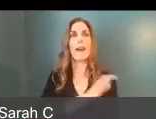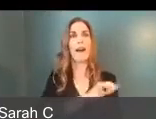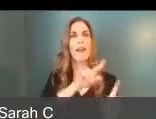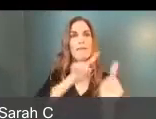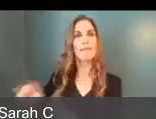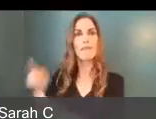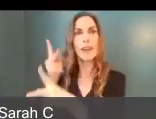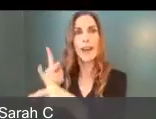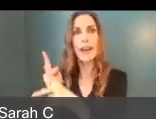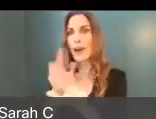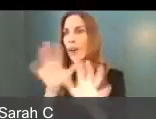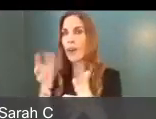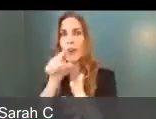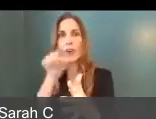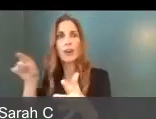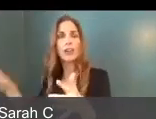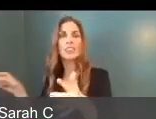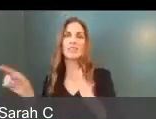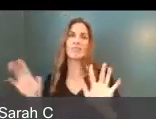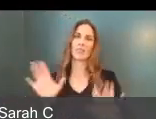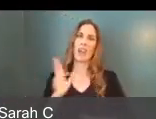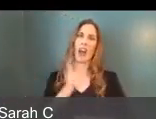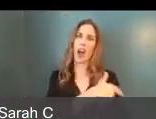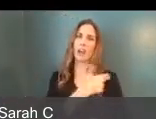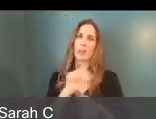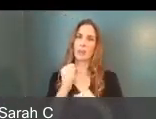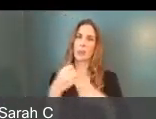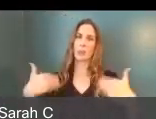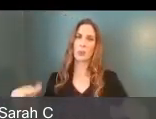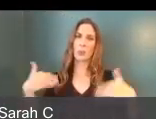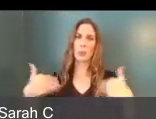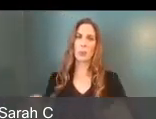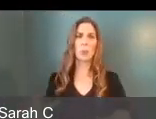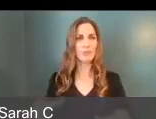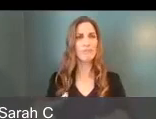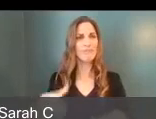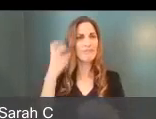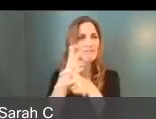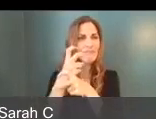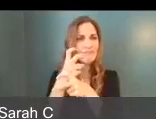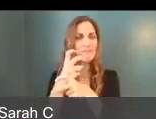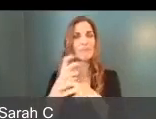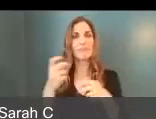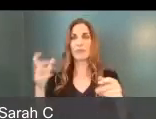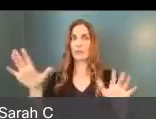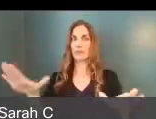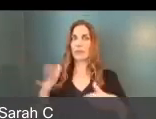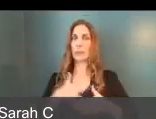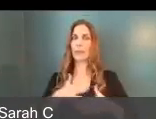so again, our hospital situation remains very tight and everyone should be mindful of that.